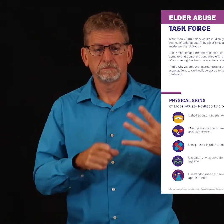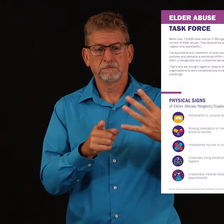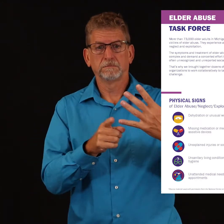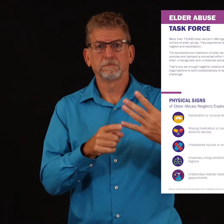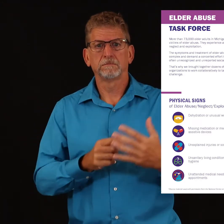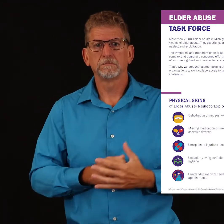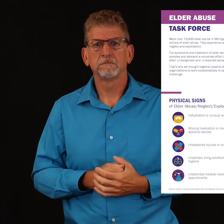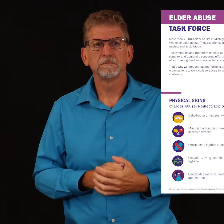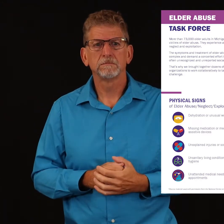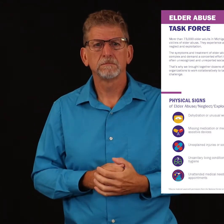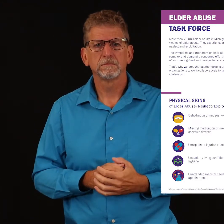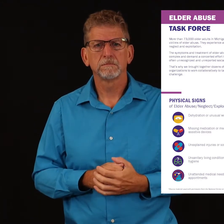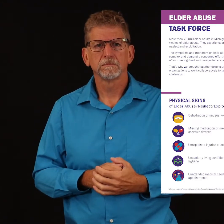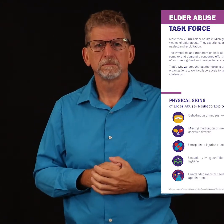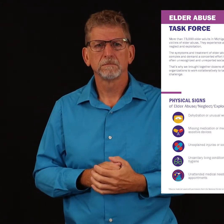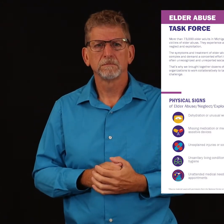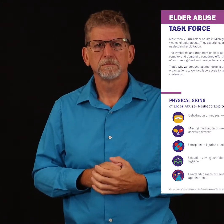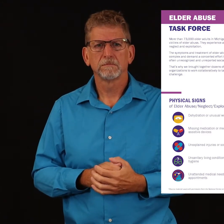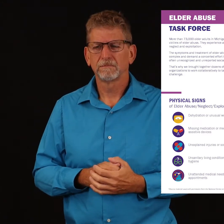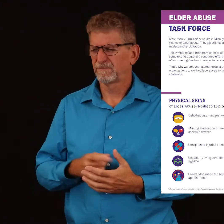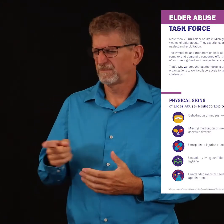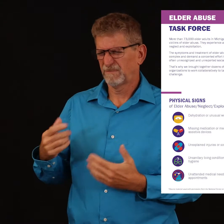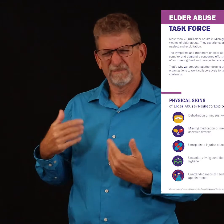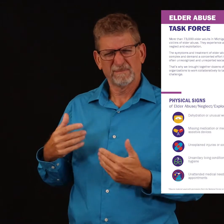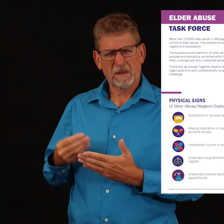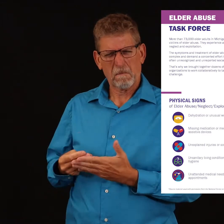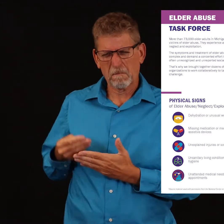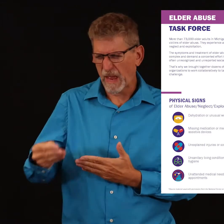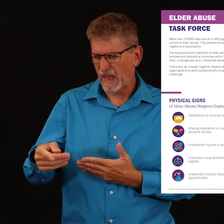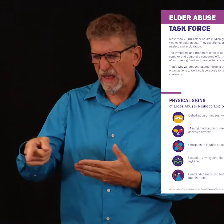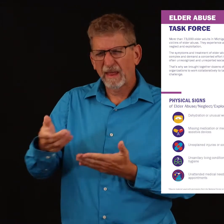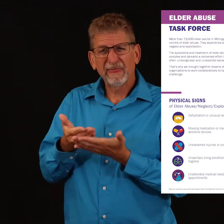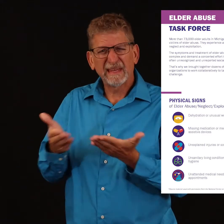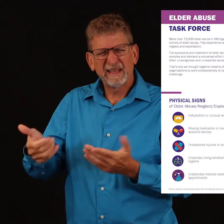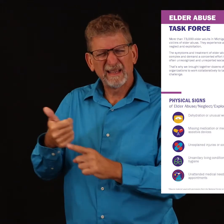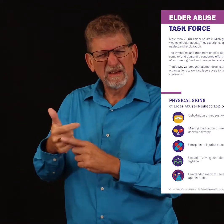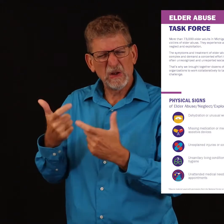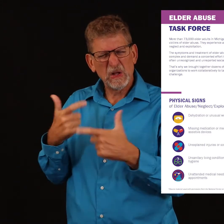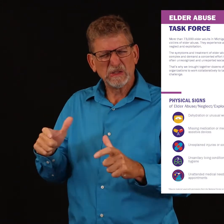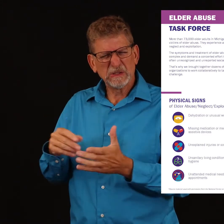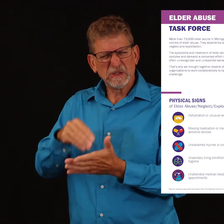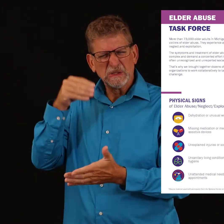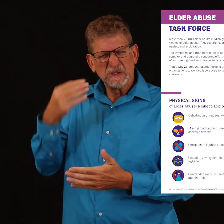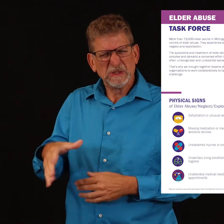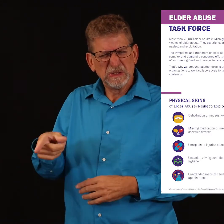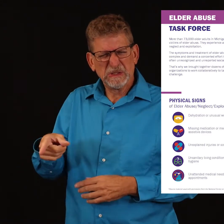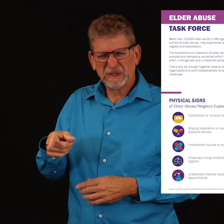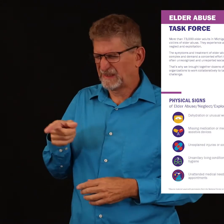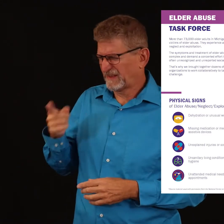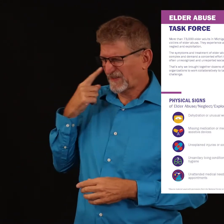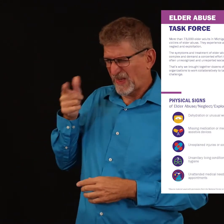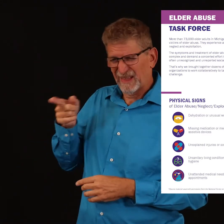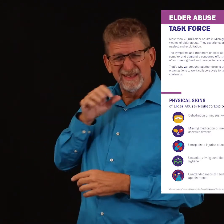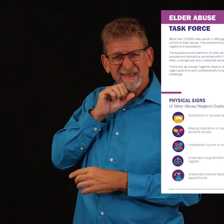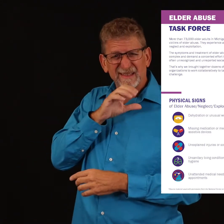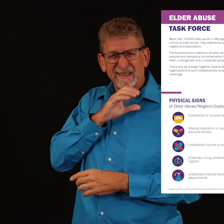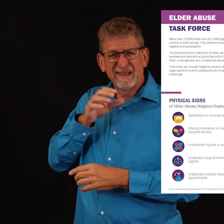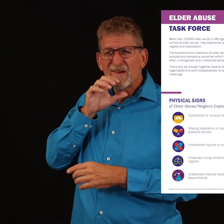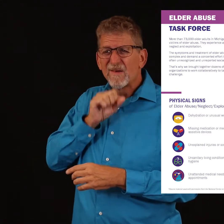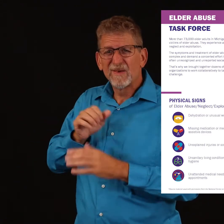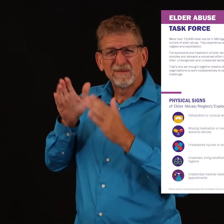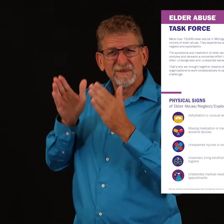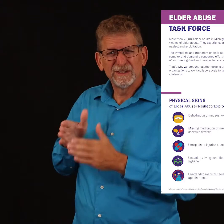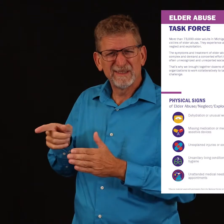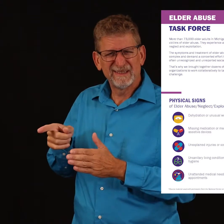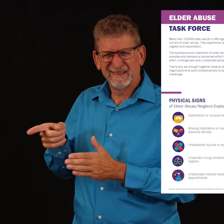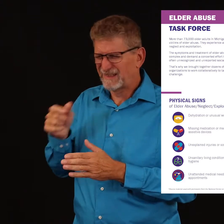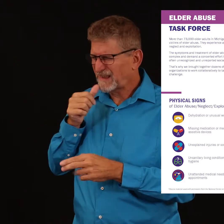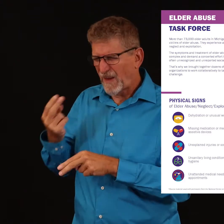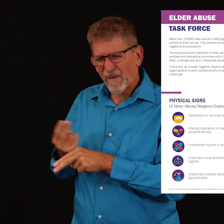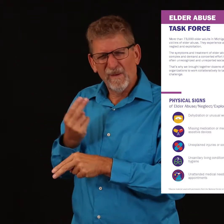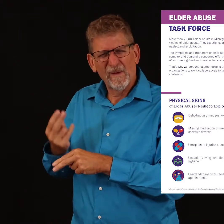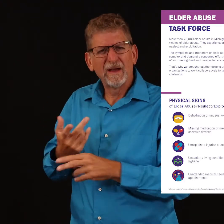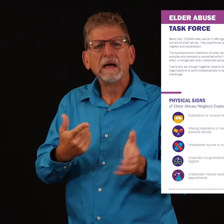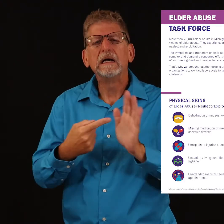Purchase of large items the elder adult does not use